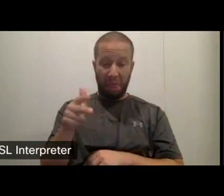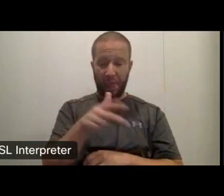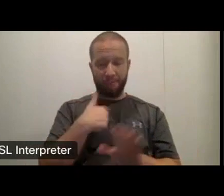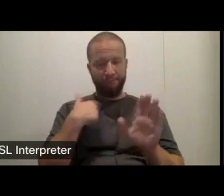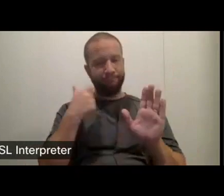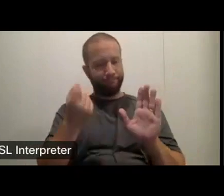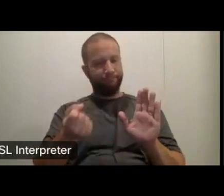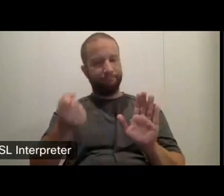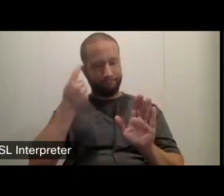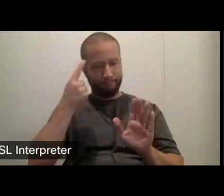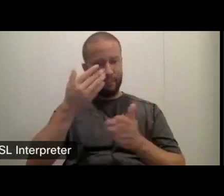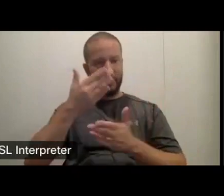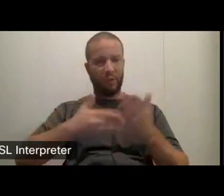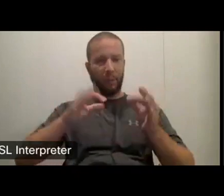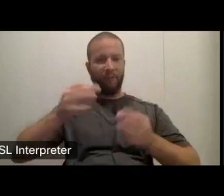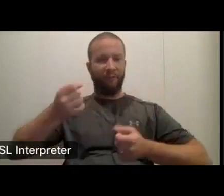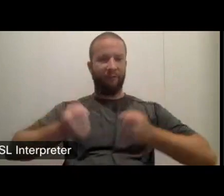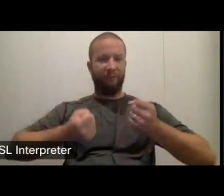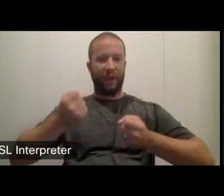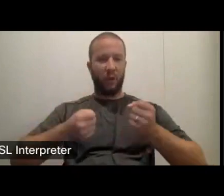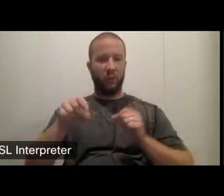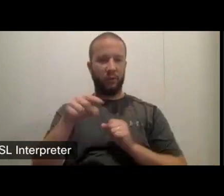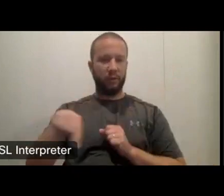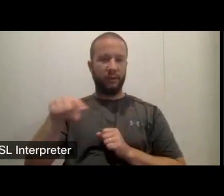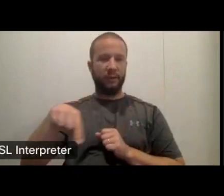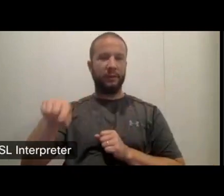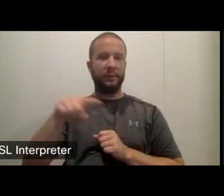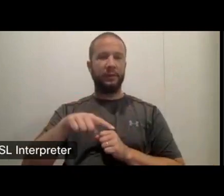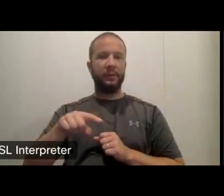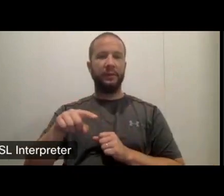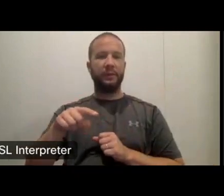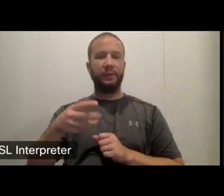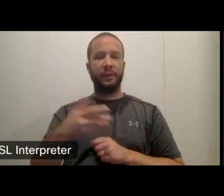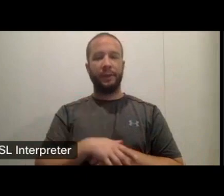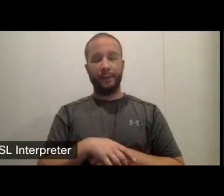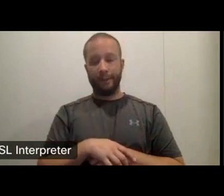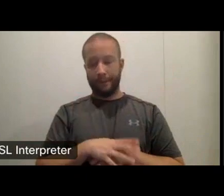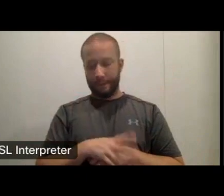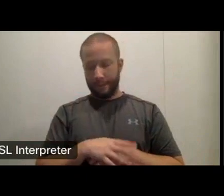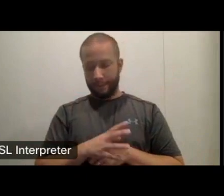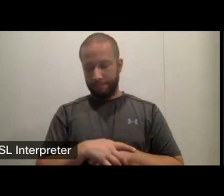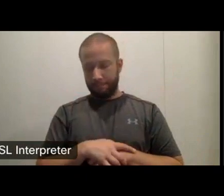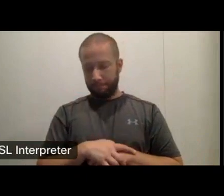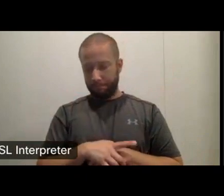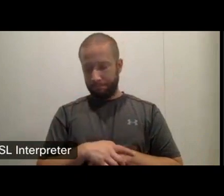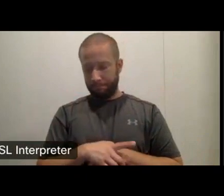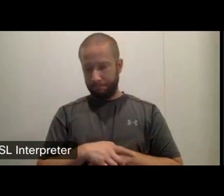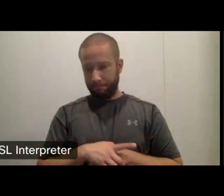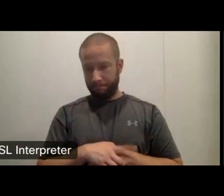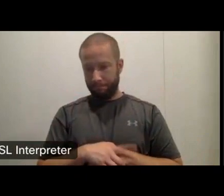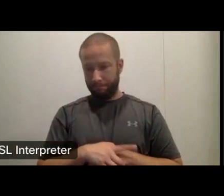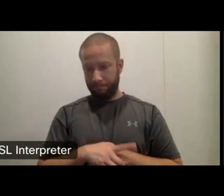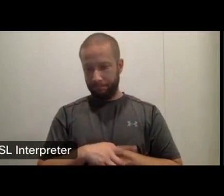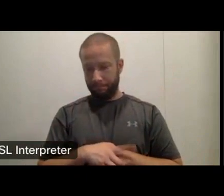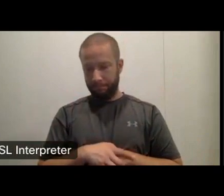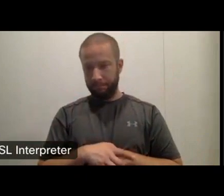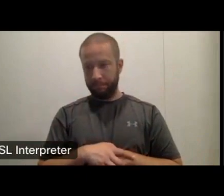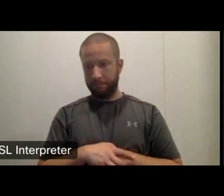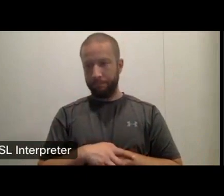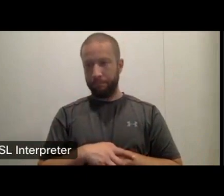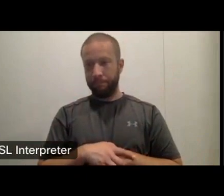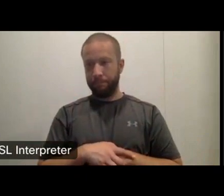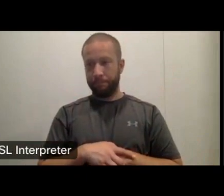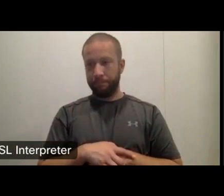some of the vehicles um uh also that um Lane over uh near that space which it's not allowed that's